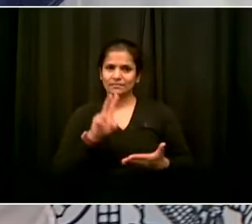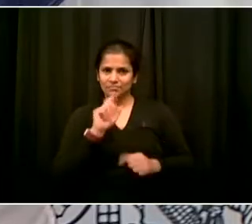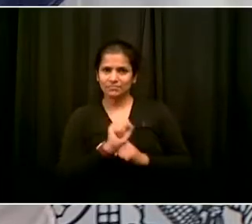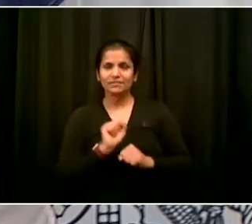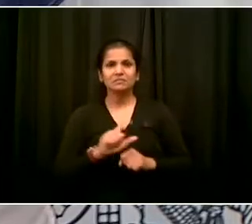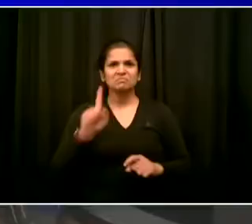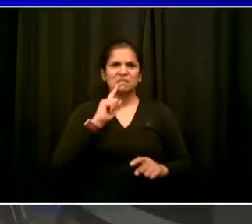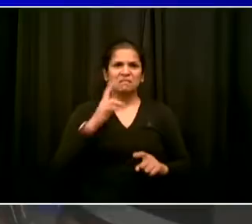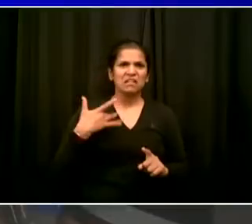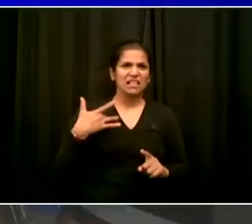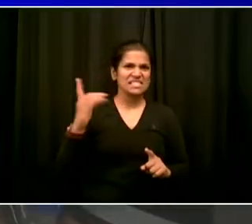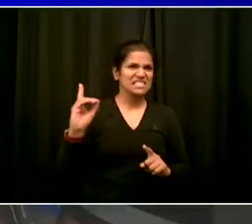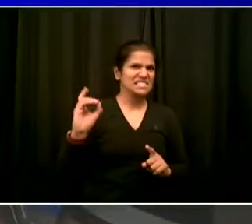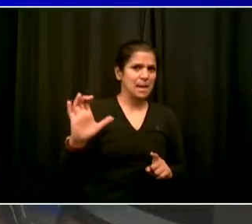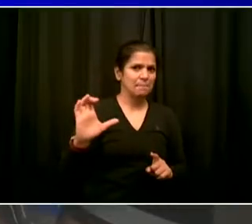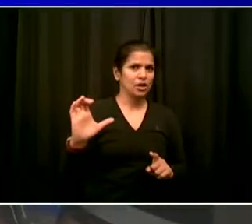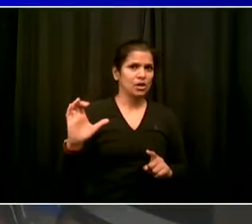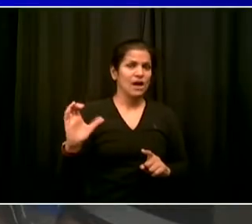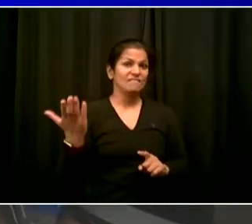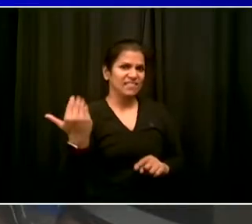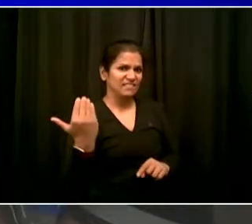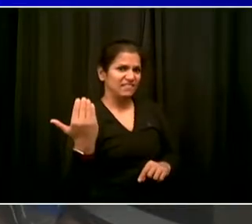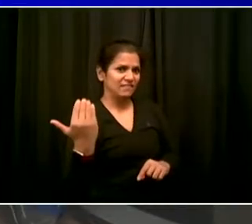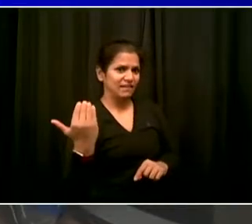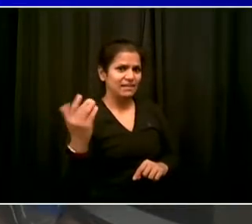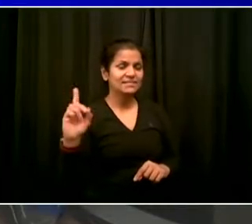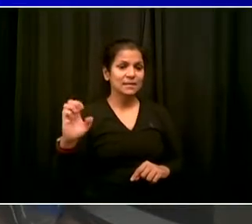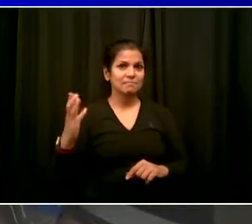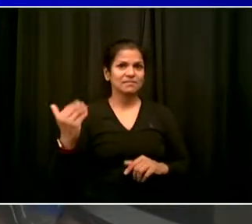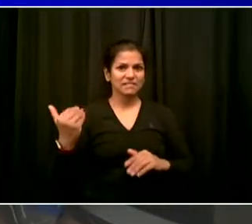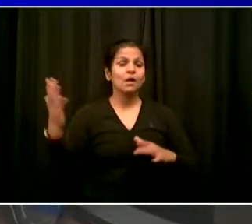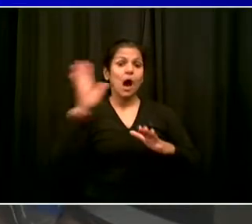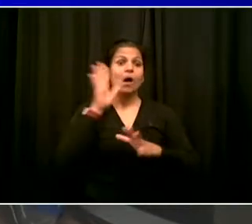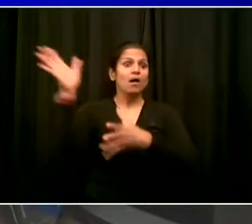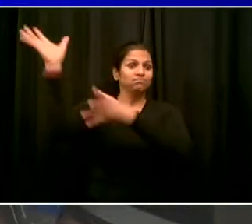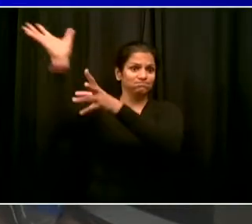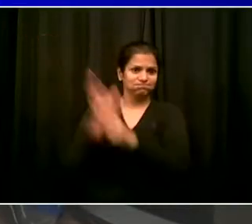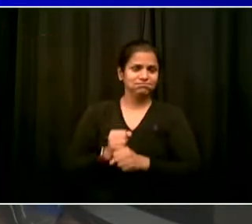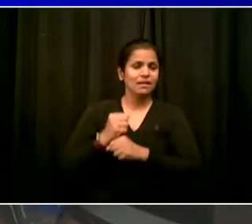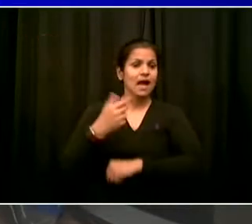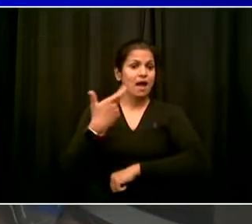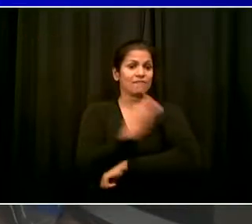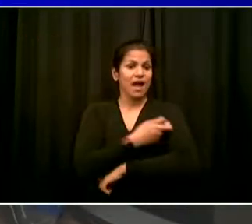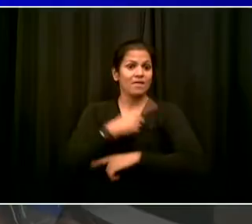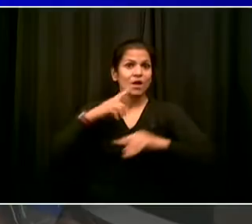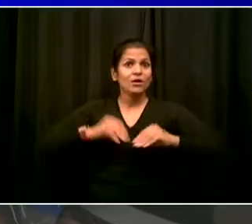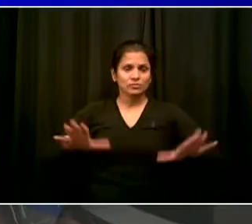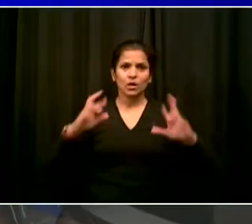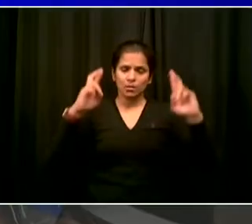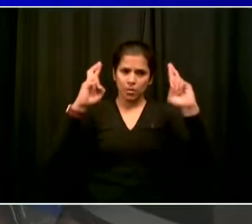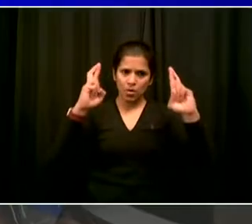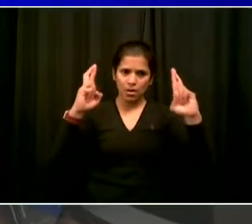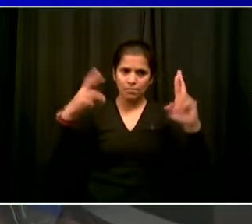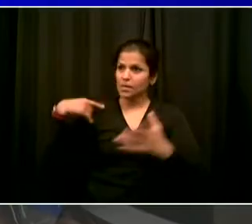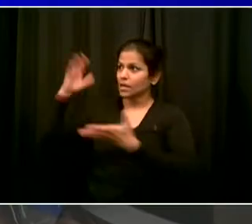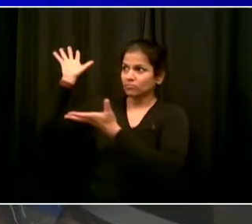WE EXPECT THEHE IRFST SHIPMENNS EARLY AS DECEMBER 15.